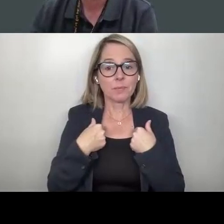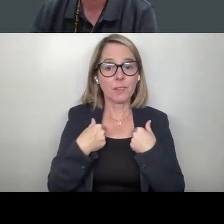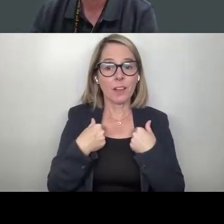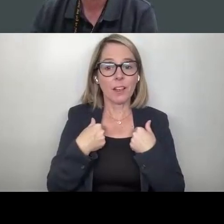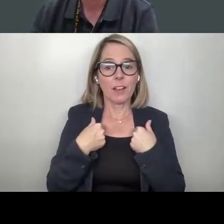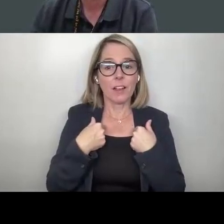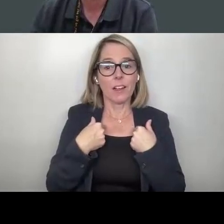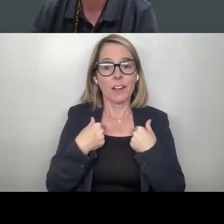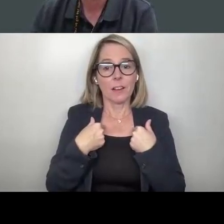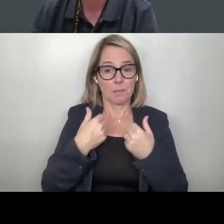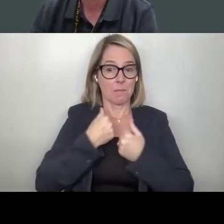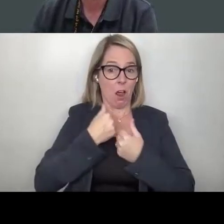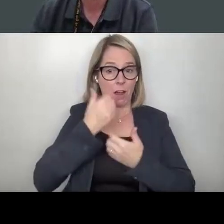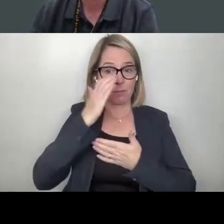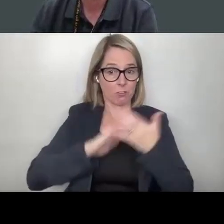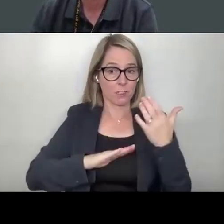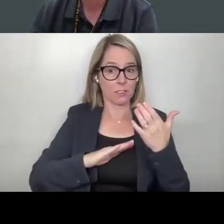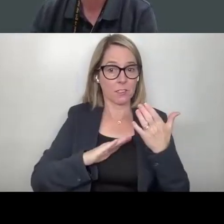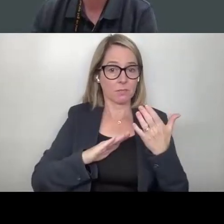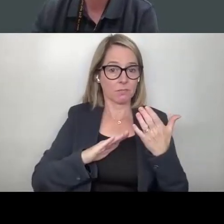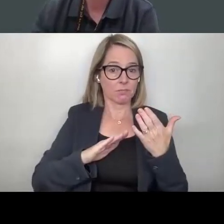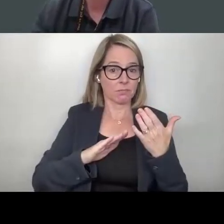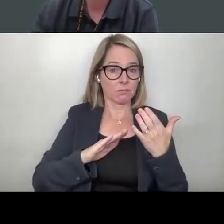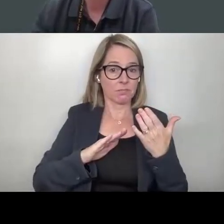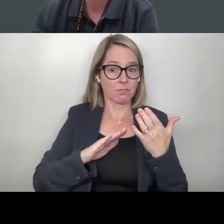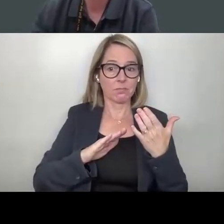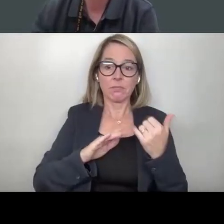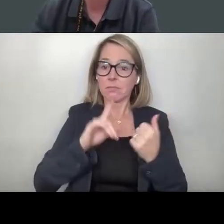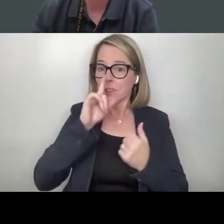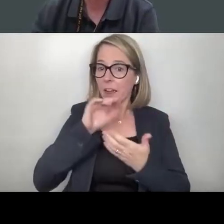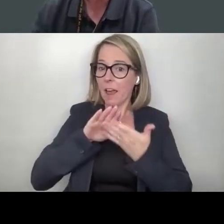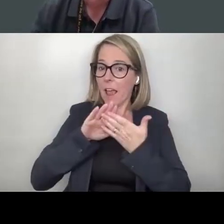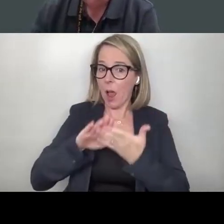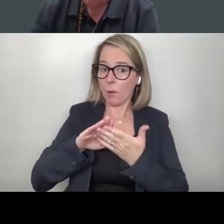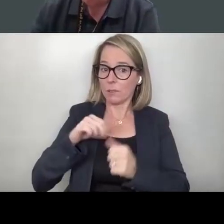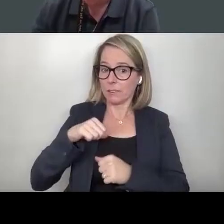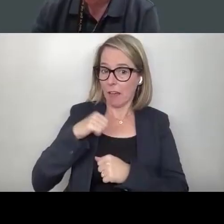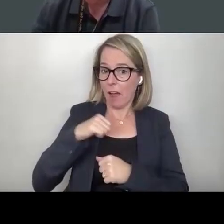you can have staff and professionals that actually care about you as a person,